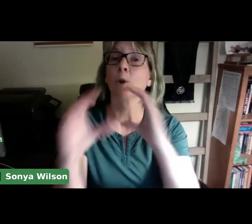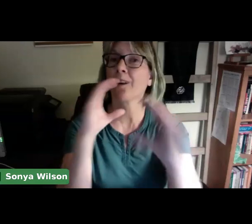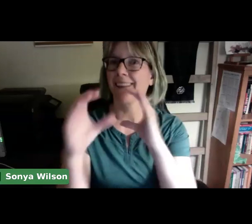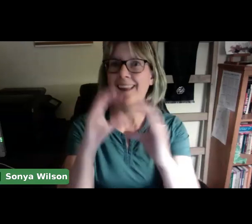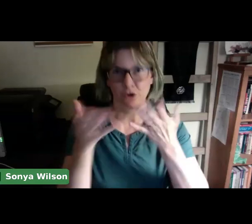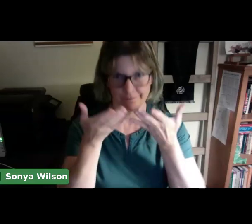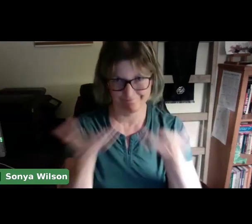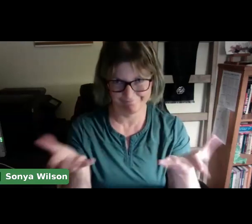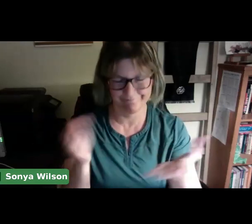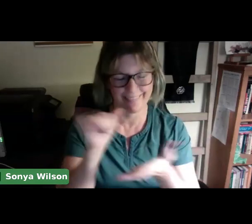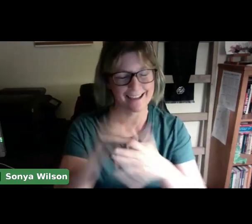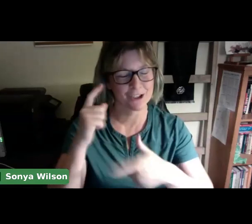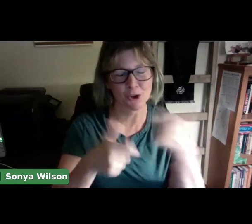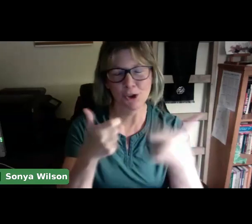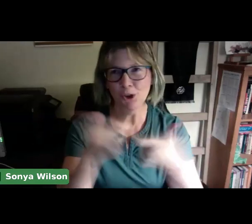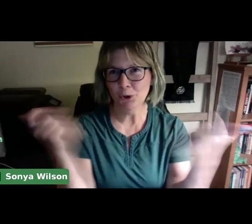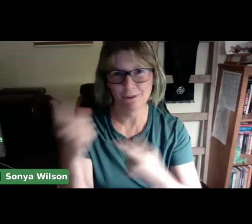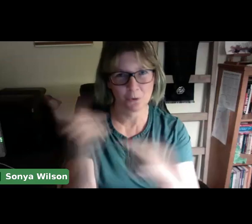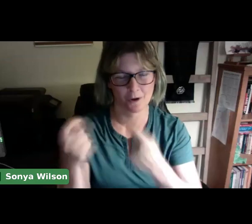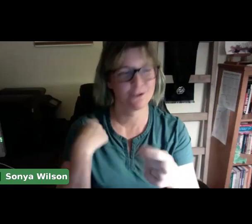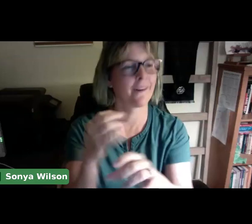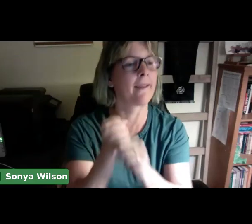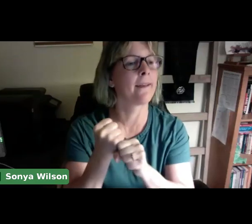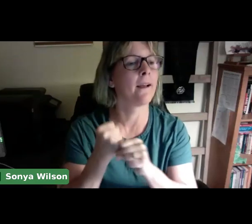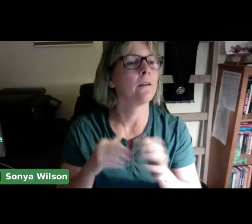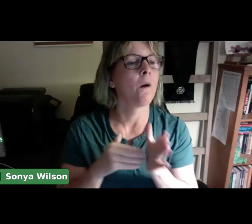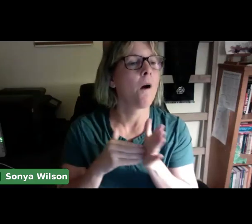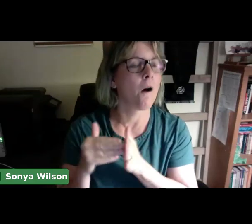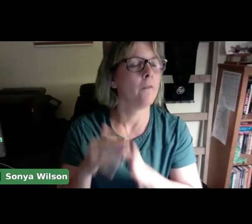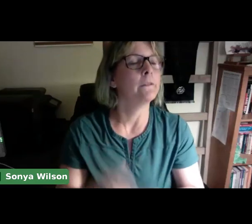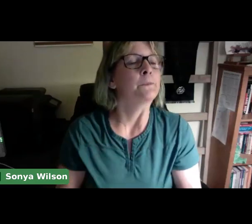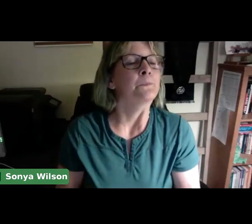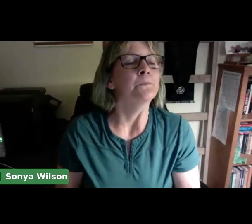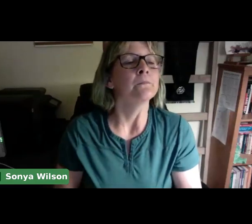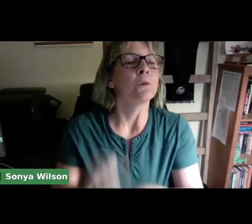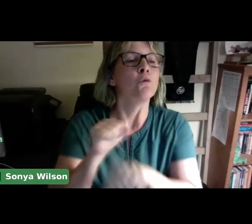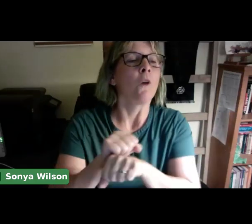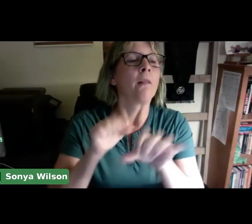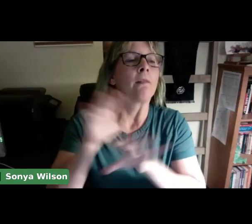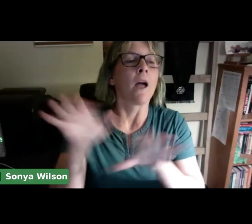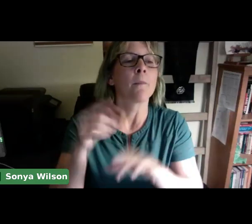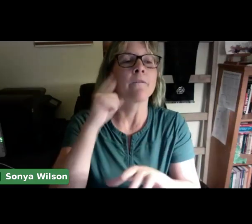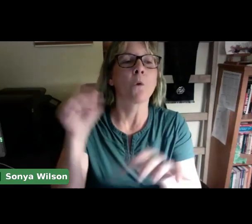Again, I'm coming back to communication a lot because that's so often the question that